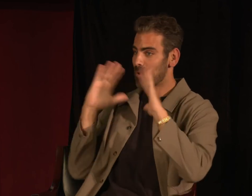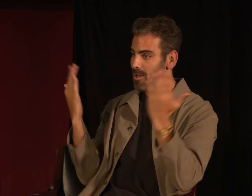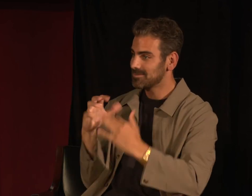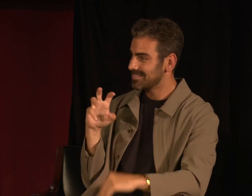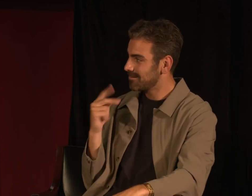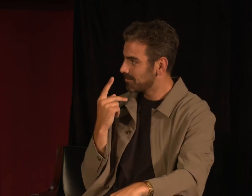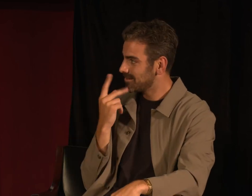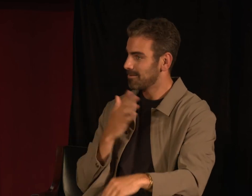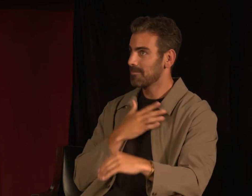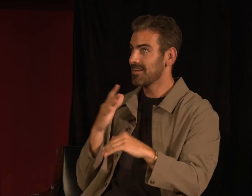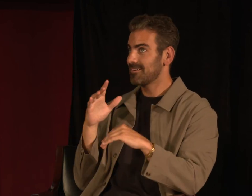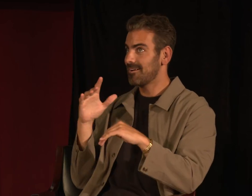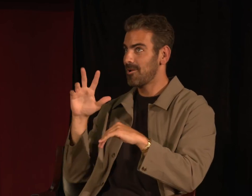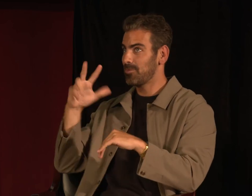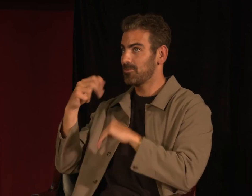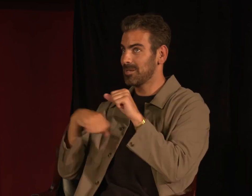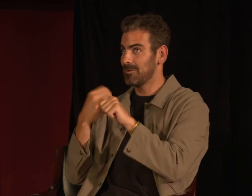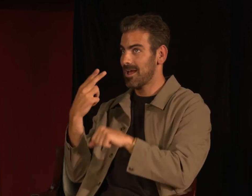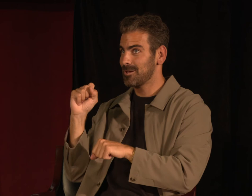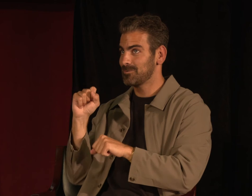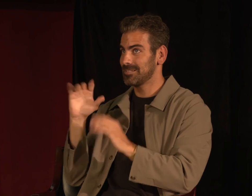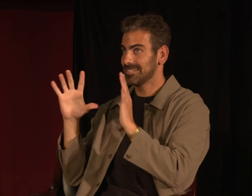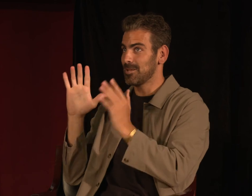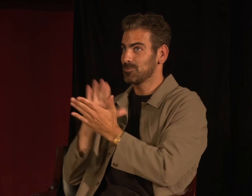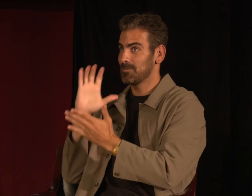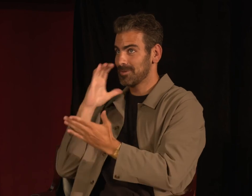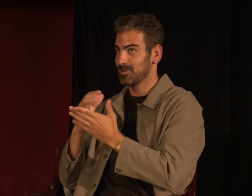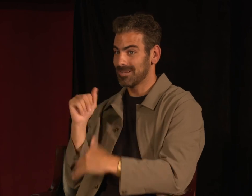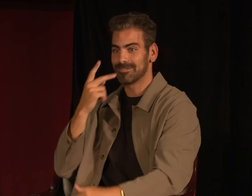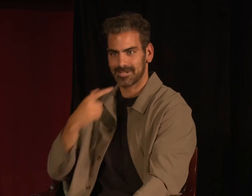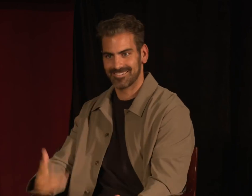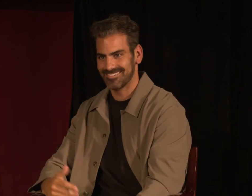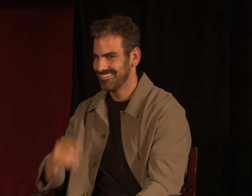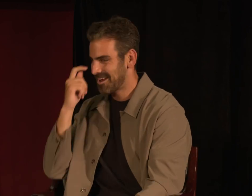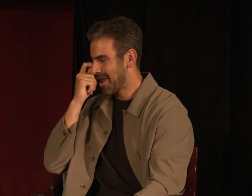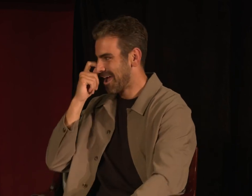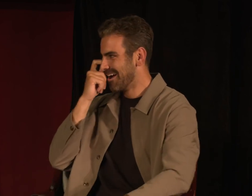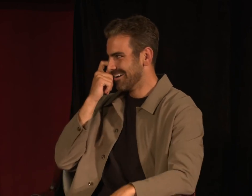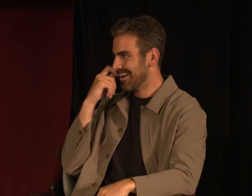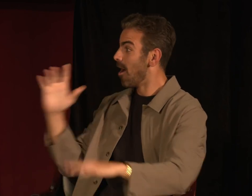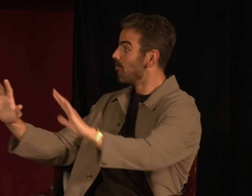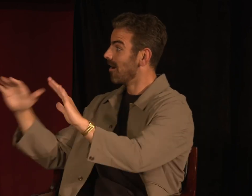Everything that I had, my whole room was painted pink. I was obsessed with it. Three years in high school, my senior pictures were pink, too.